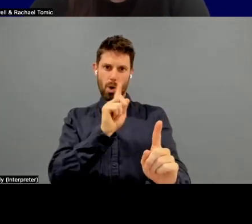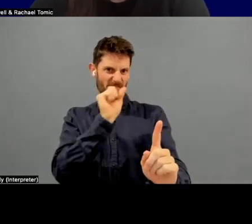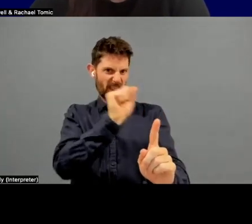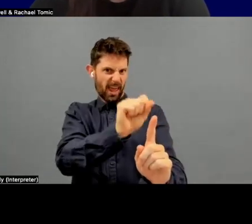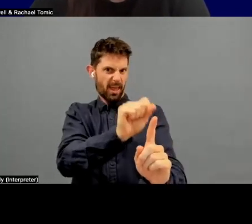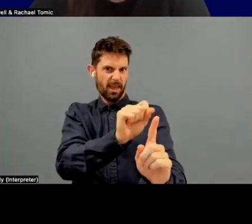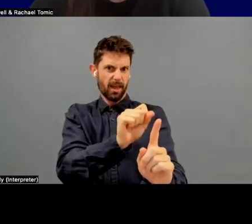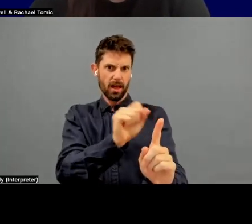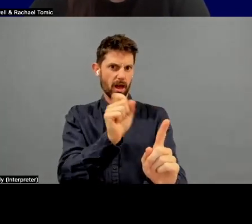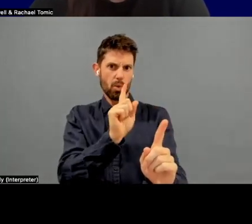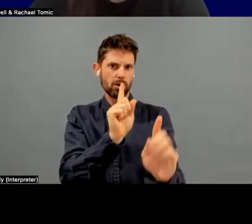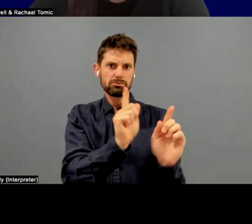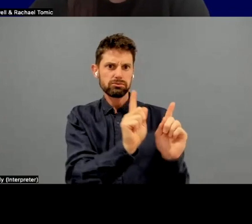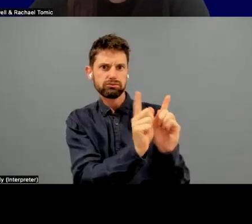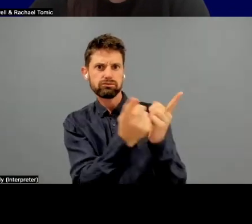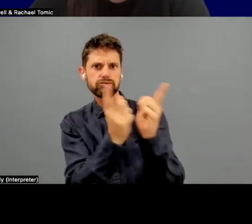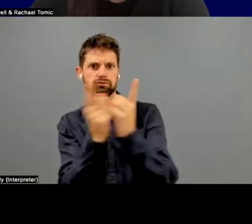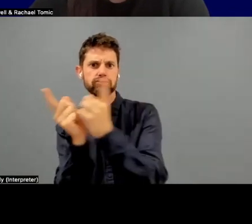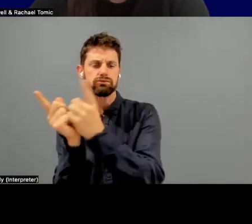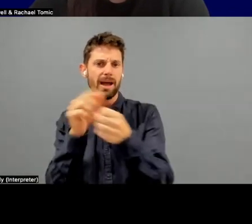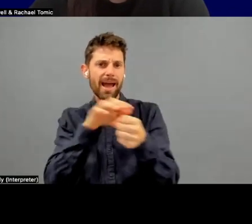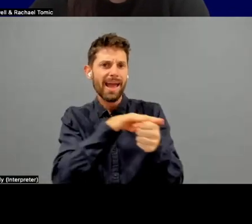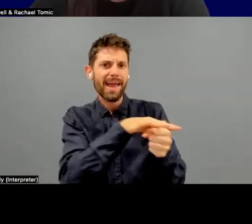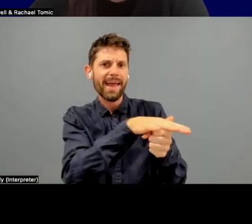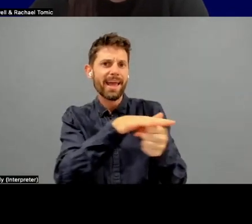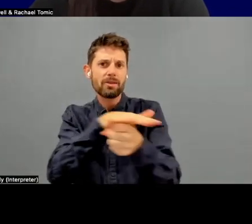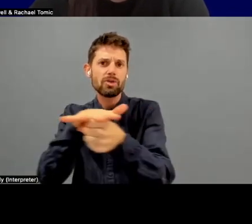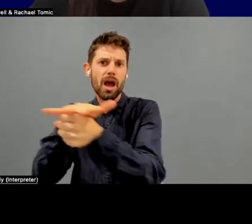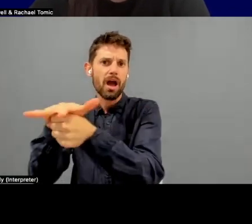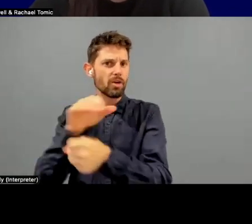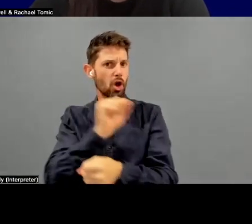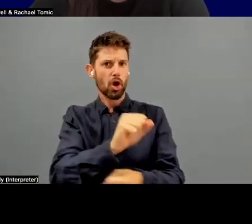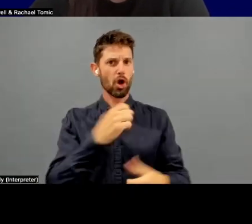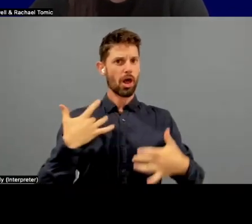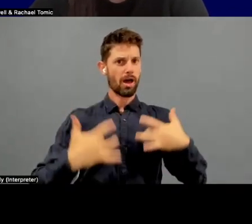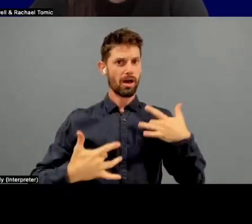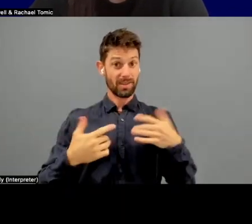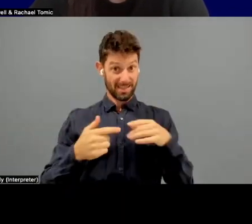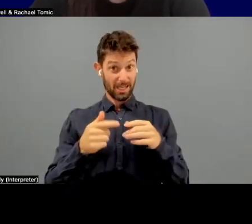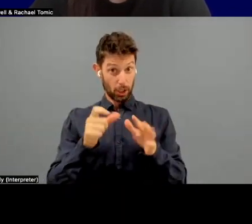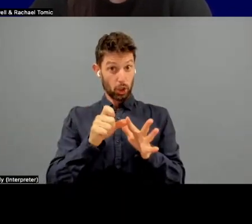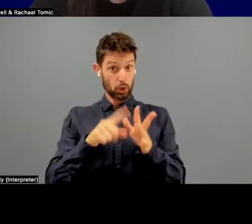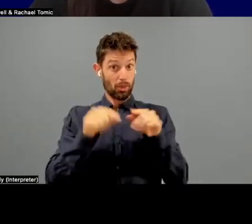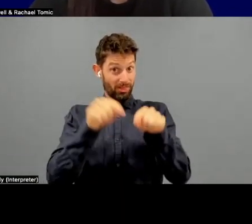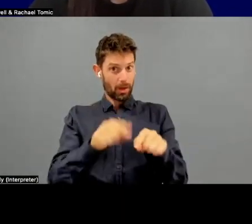different domains that are present in her life to get this really thorough understanding.